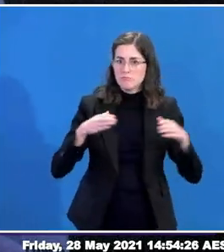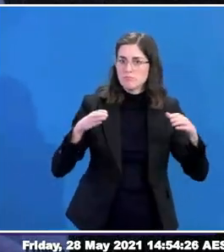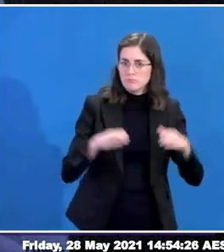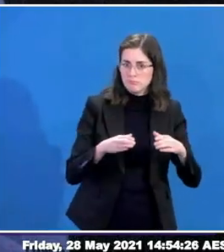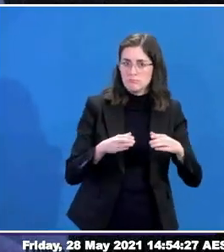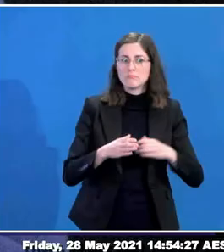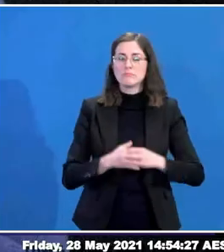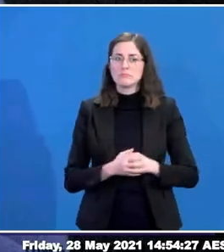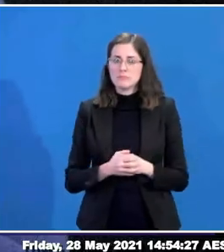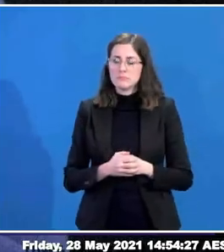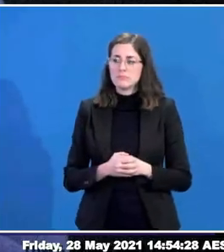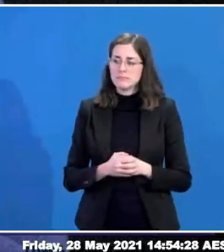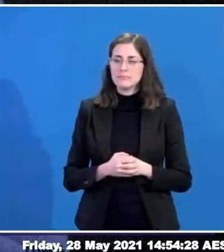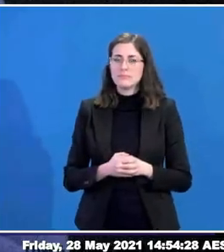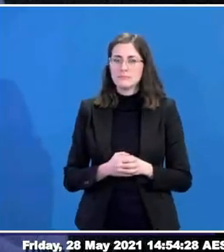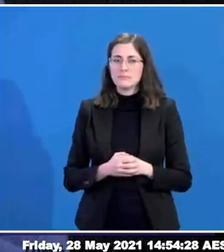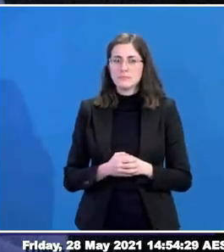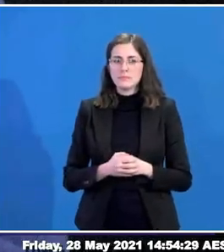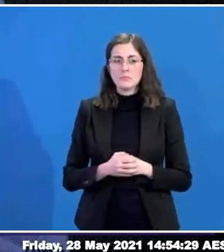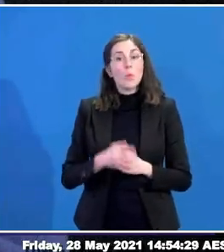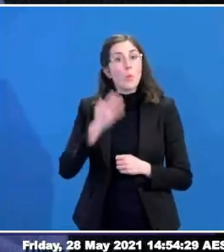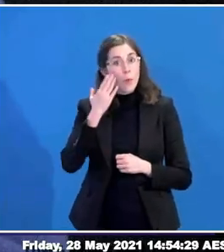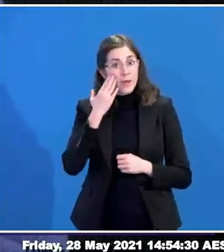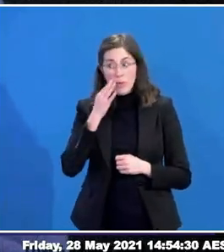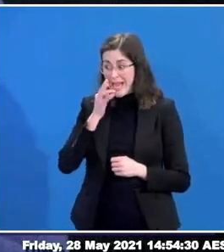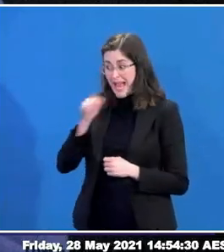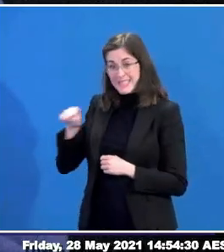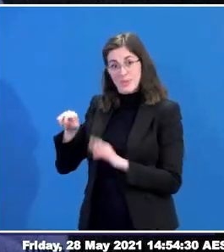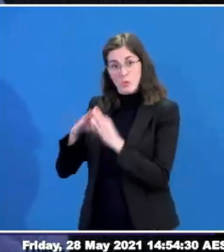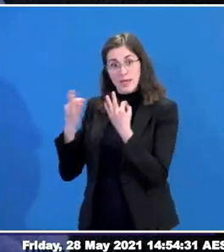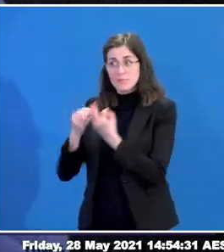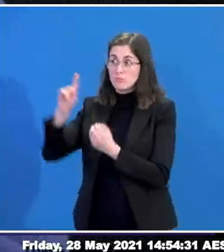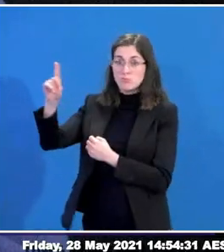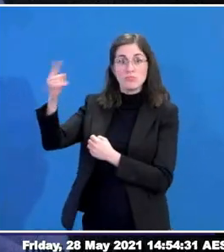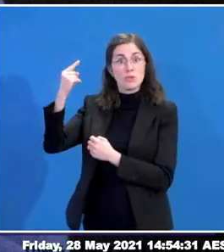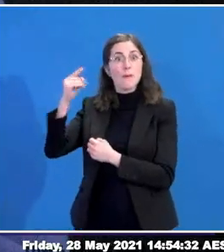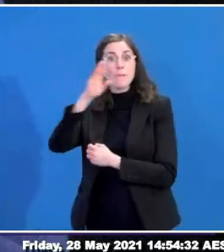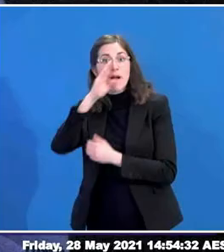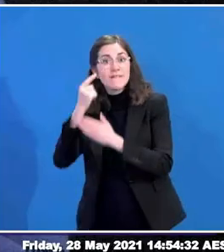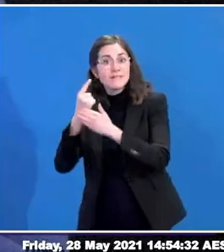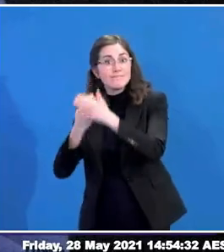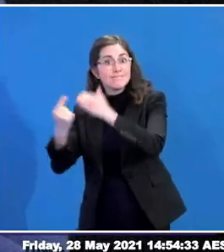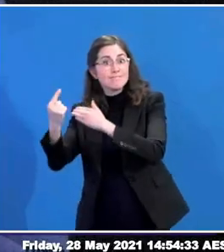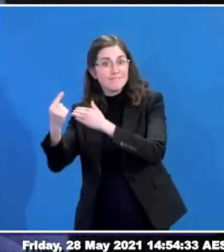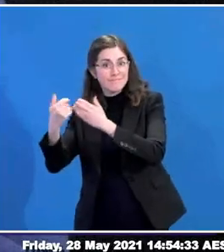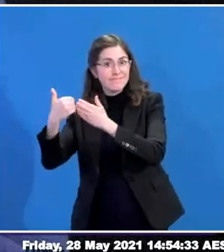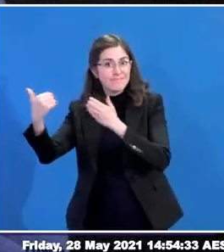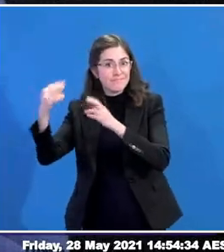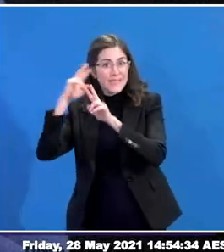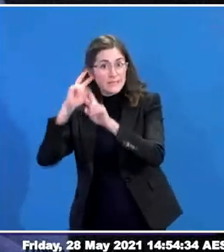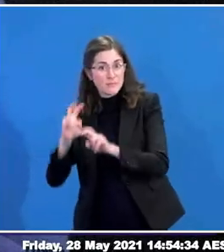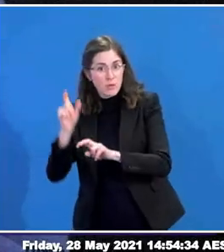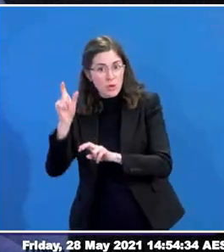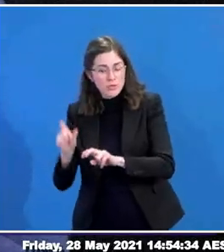seeking an independent investigation to be done, that we would expect to